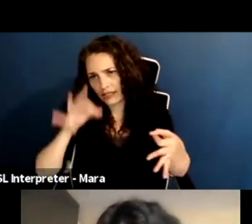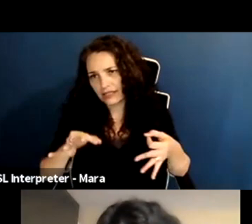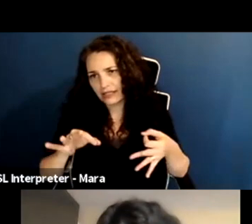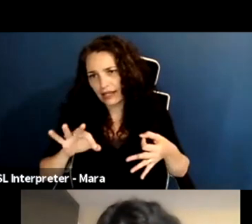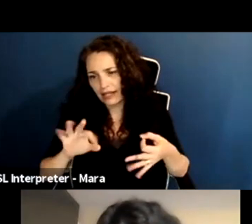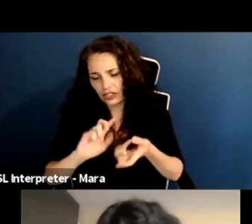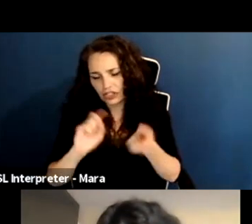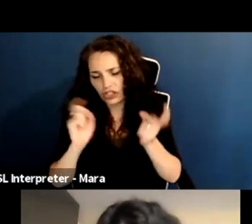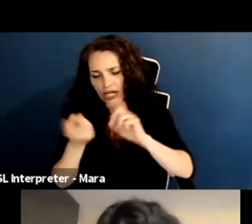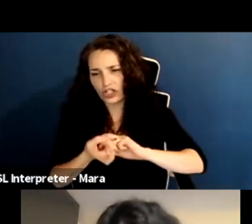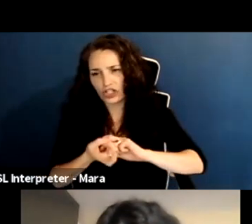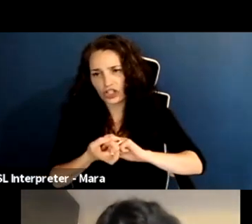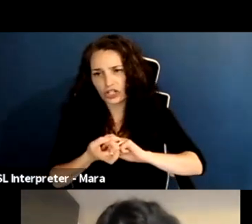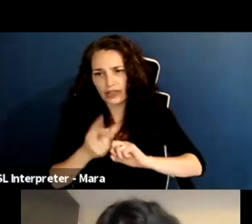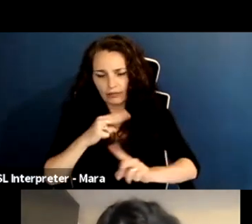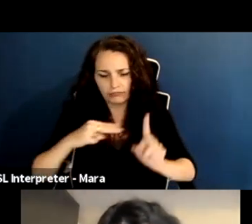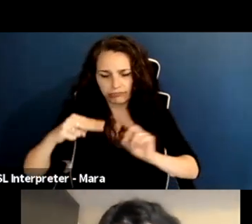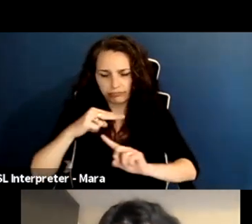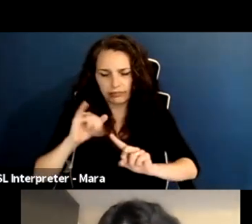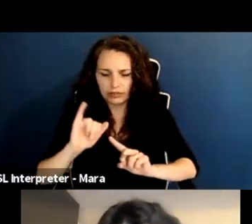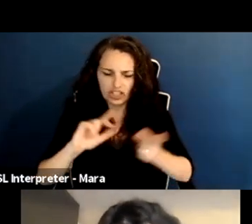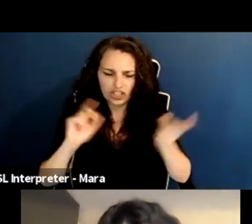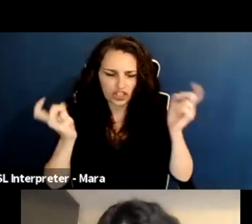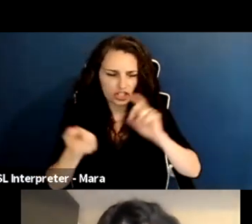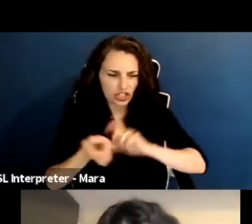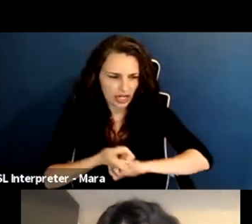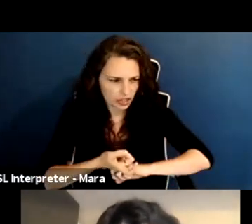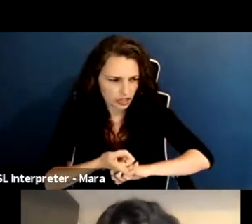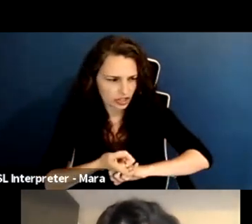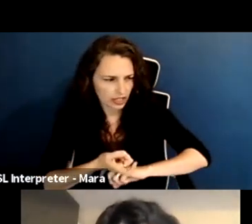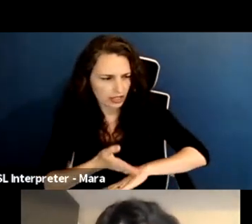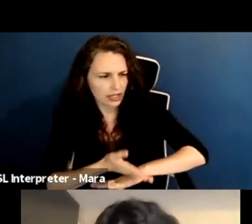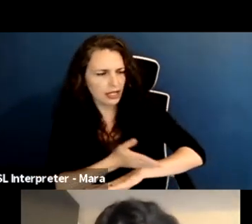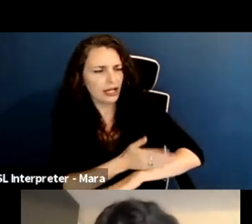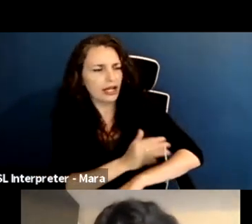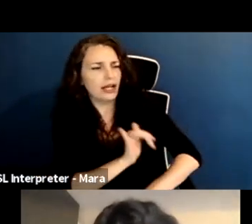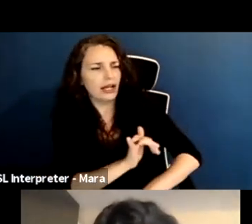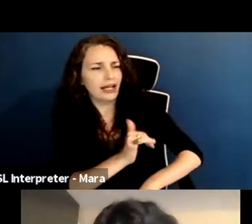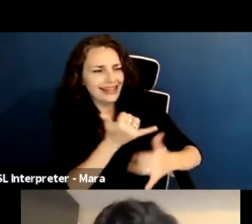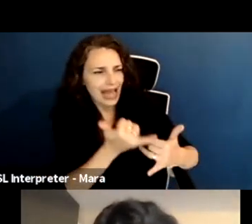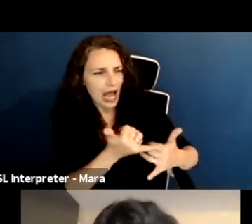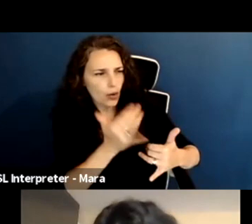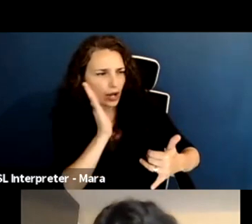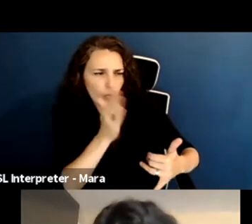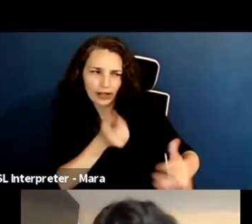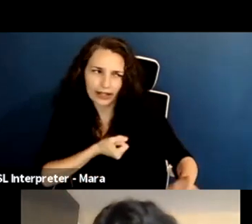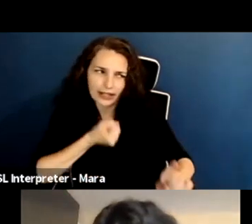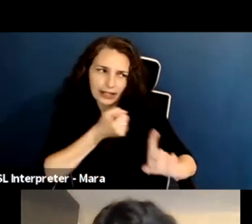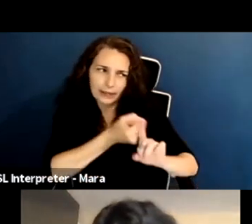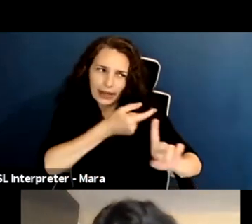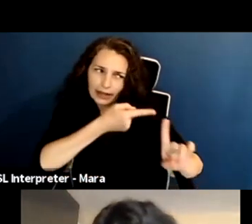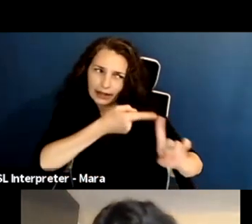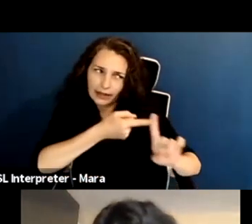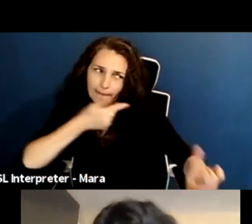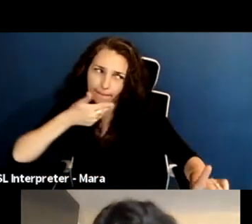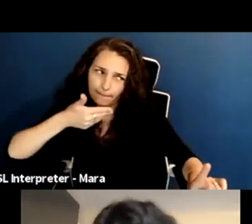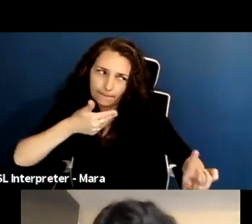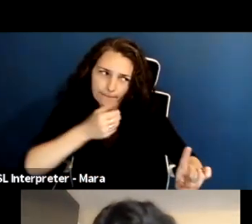sort of around and say how can I now make an impact back and in a positive way.